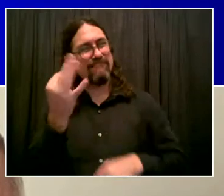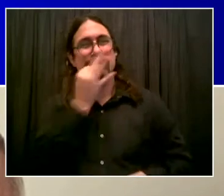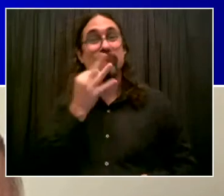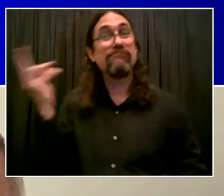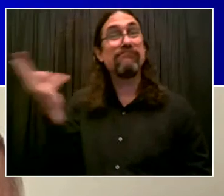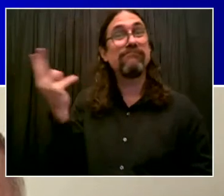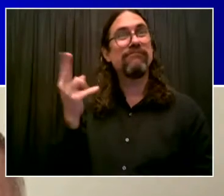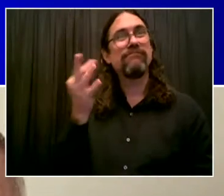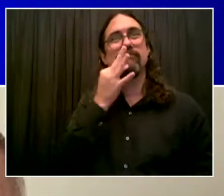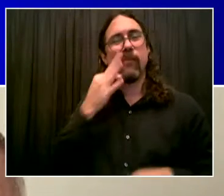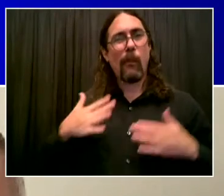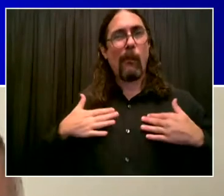THEY DO IT